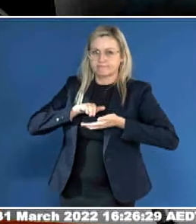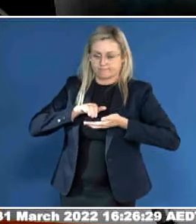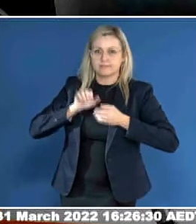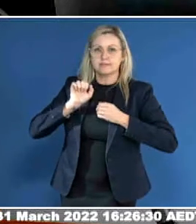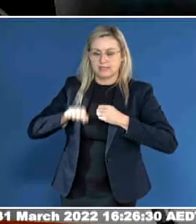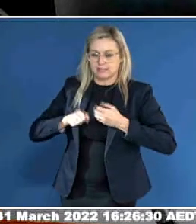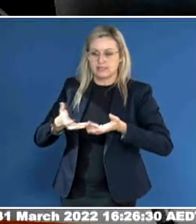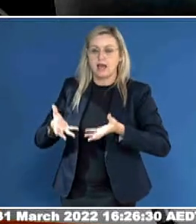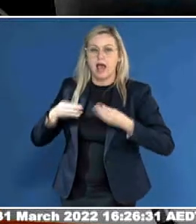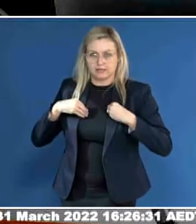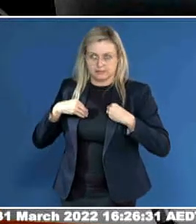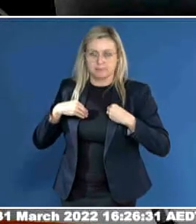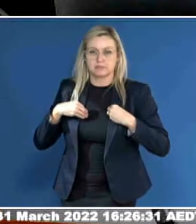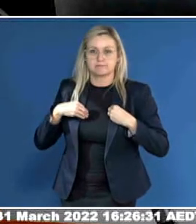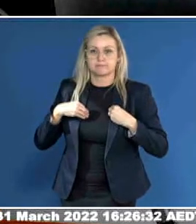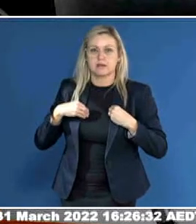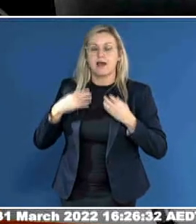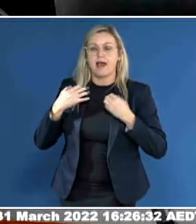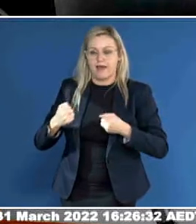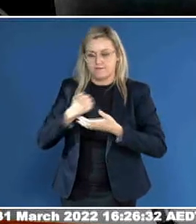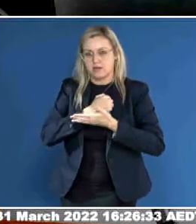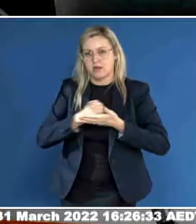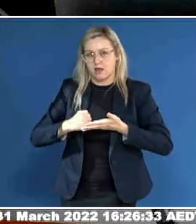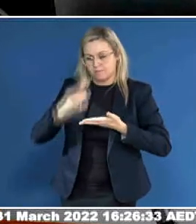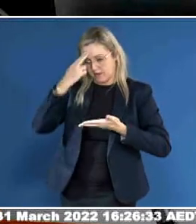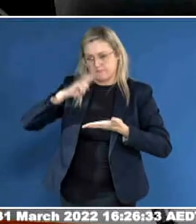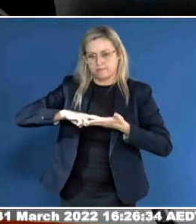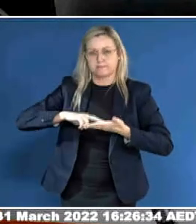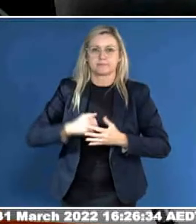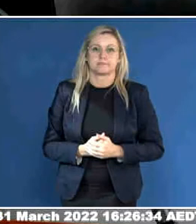Niky's Mum will be admitted into evidence and given those markings.